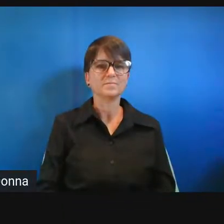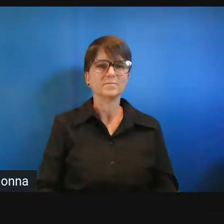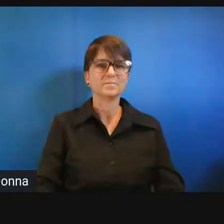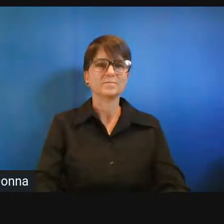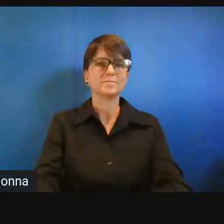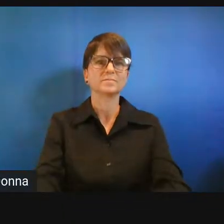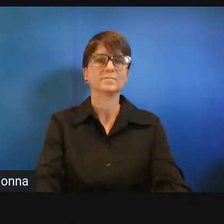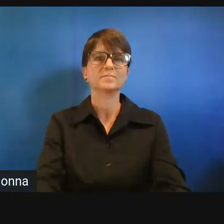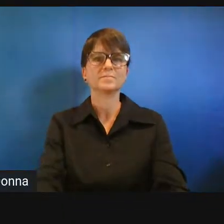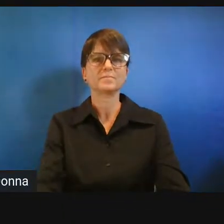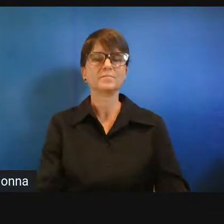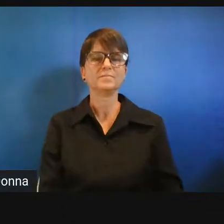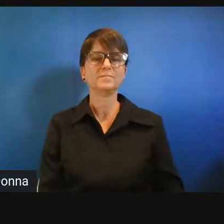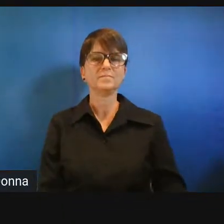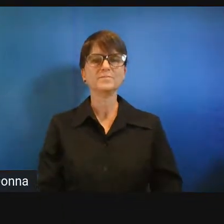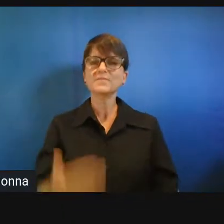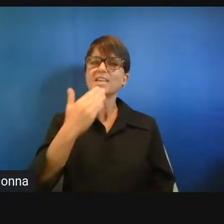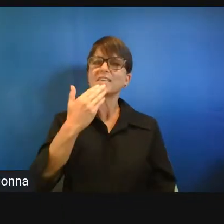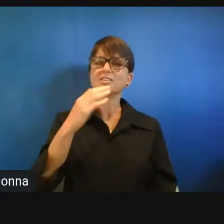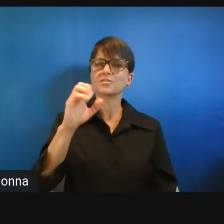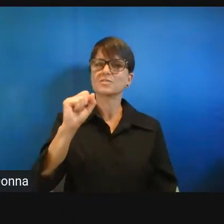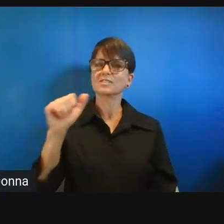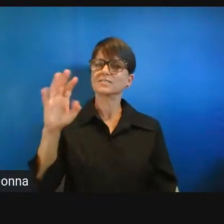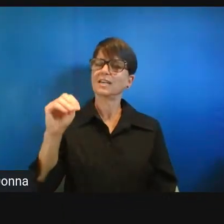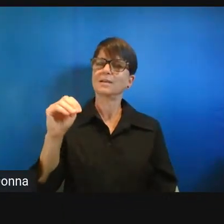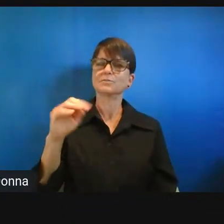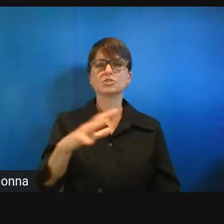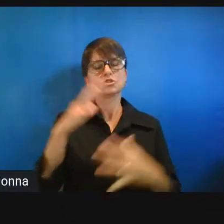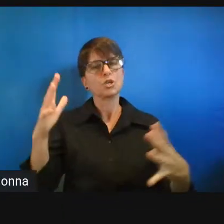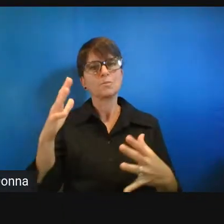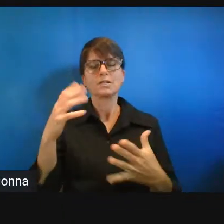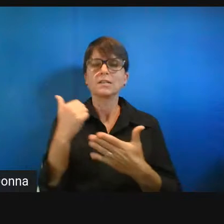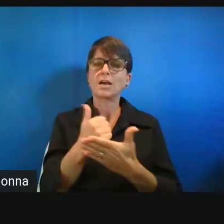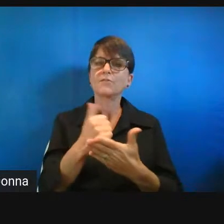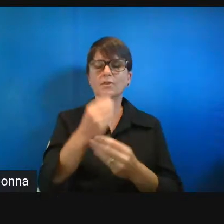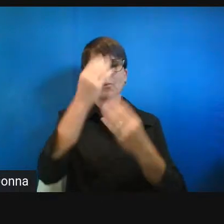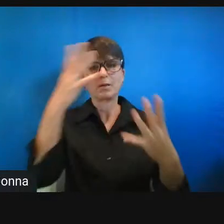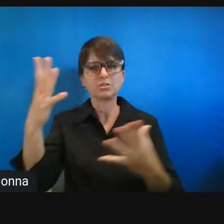are enjoying the rest of this accessibility content.